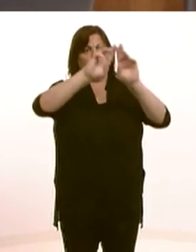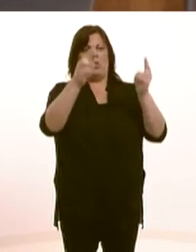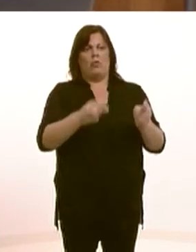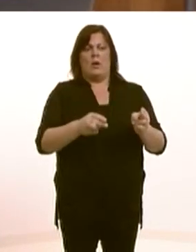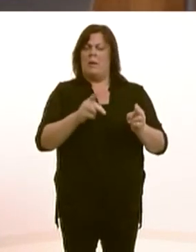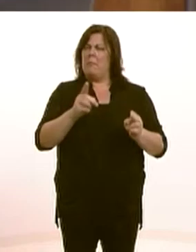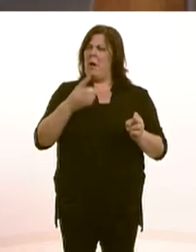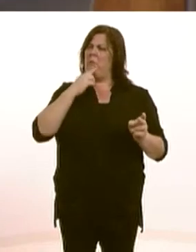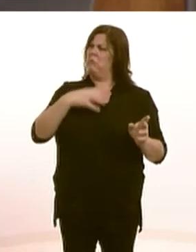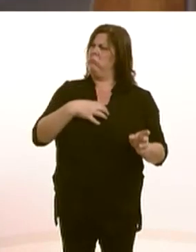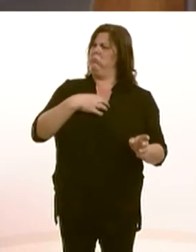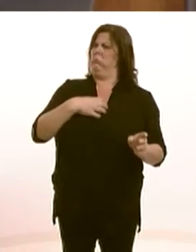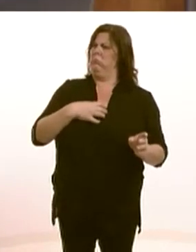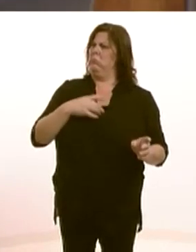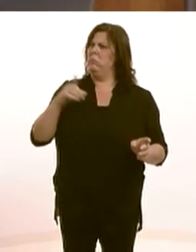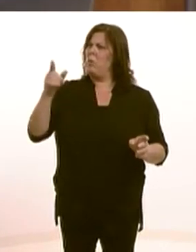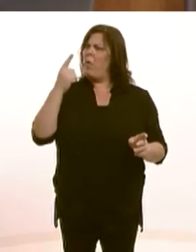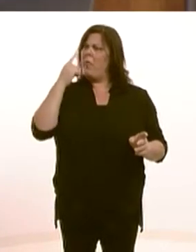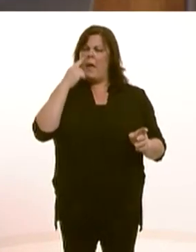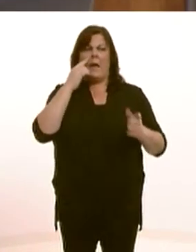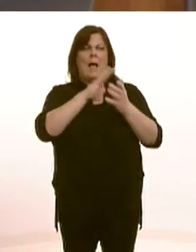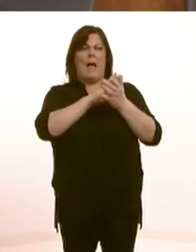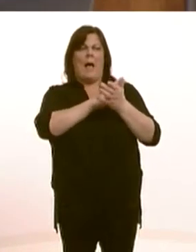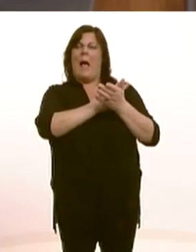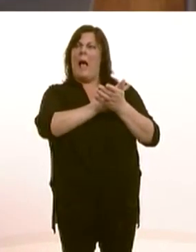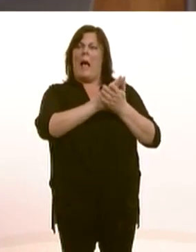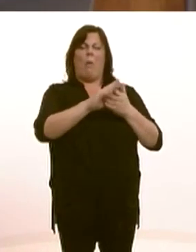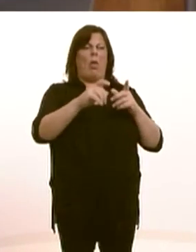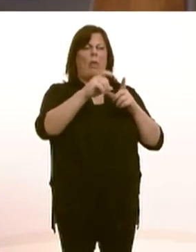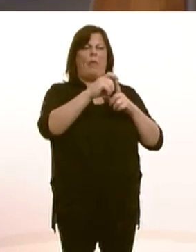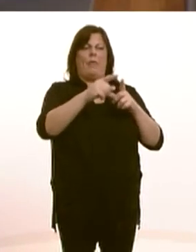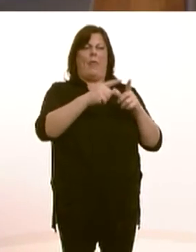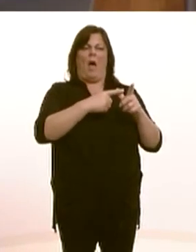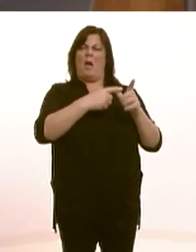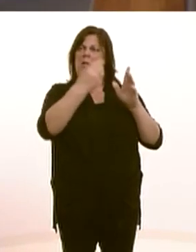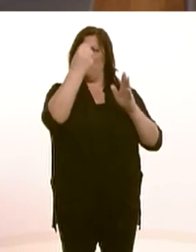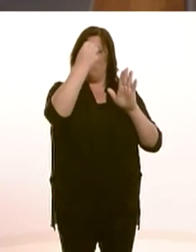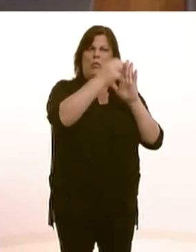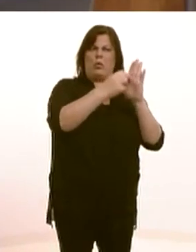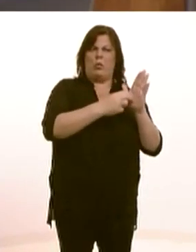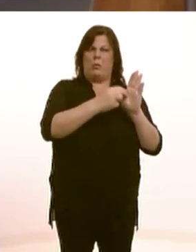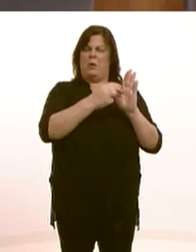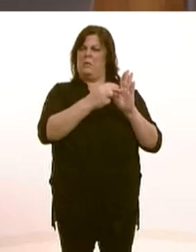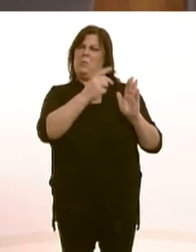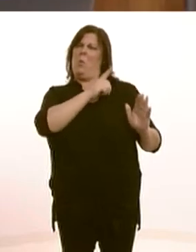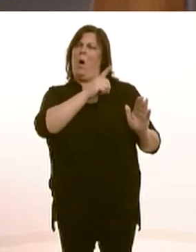Iím surprised that he thinks that the ëHealth Service Journalí is something that should be ignored or that thereís something wrong with them, because it is the ëHealth Service